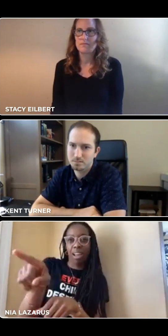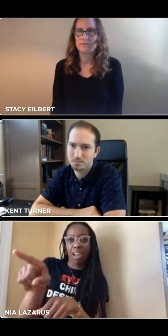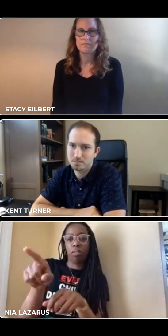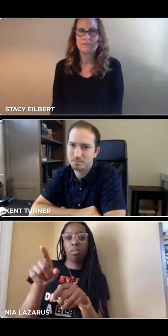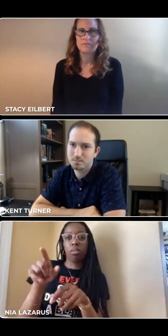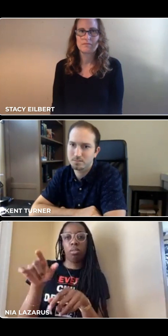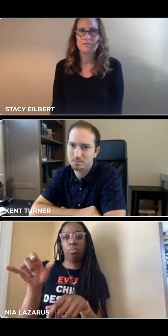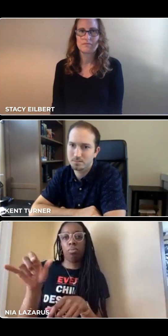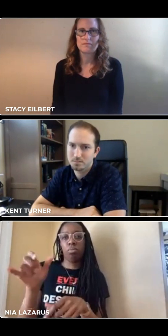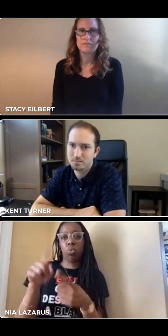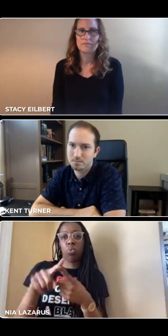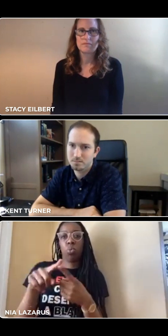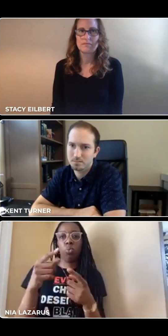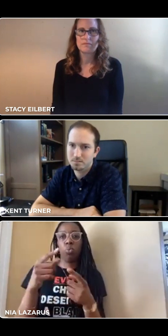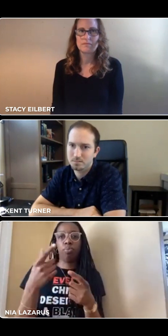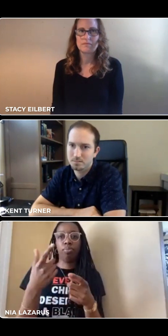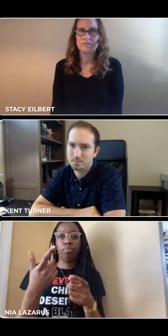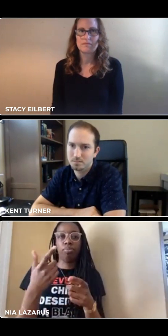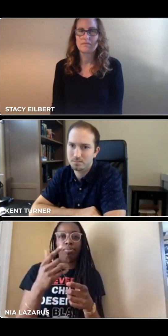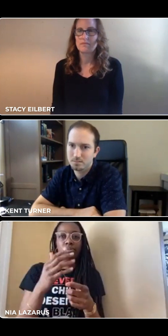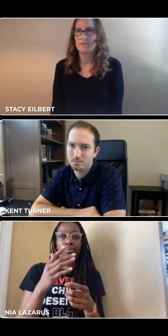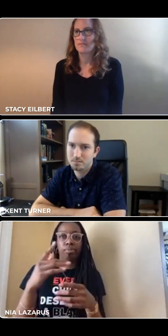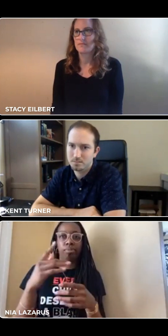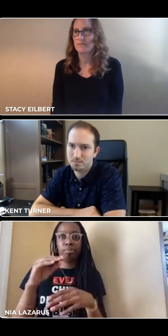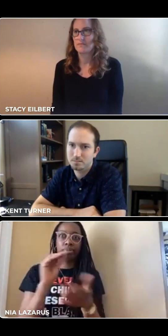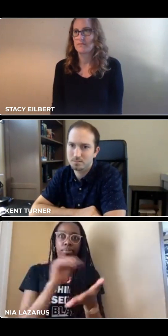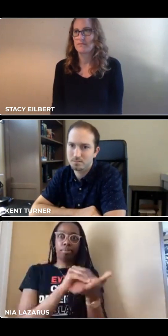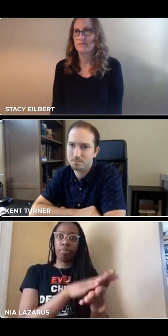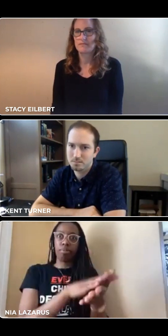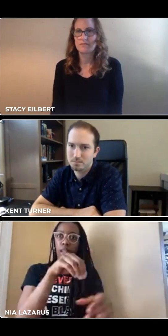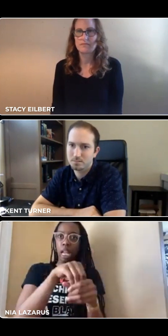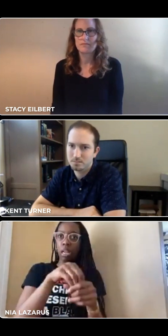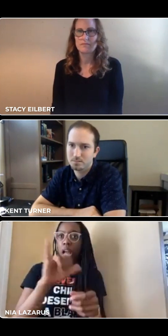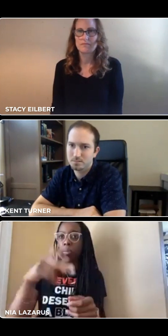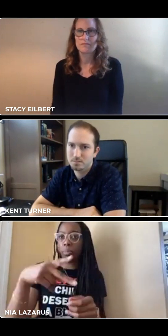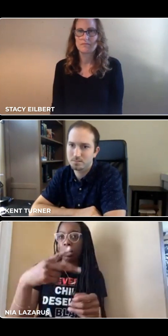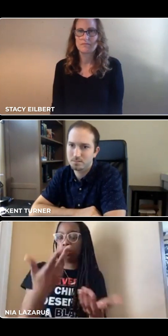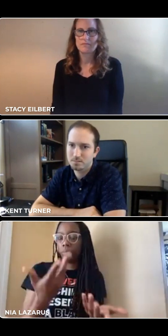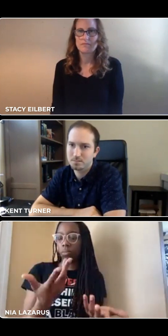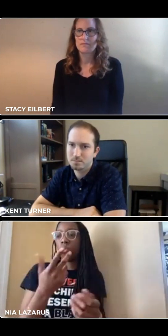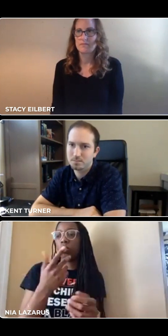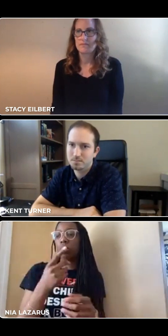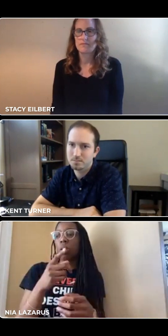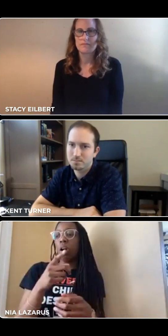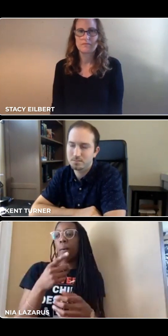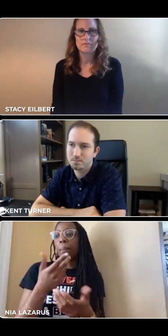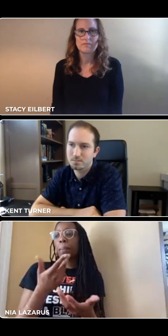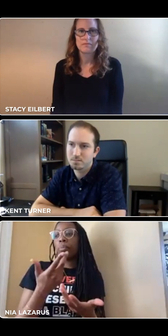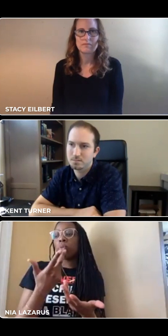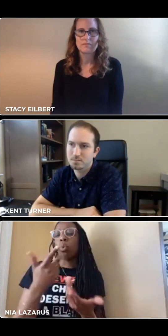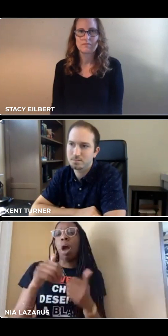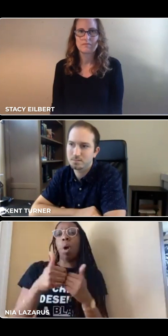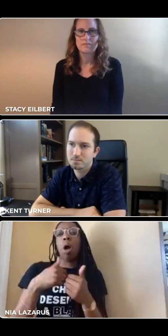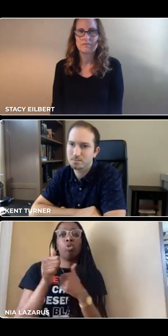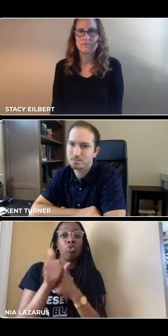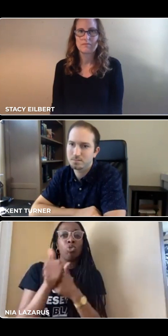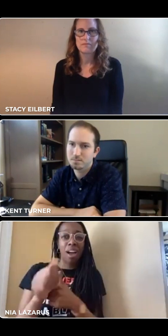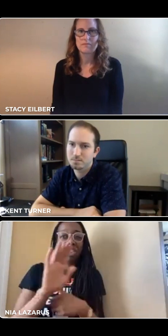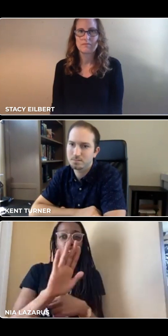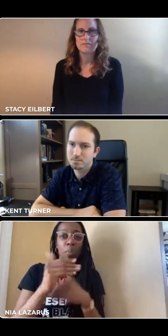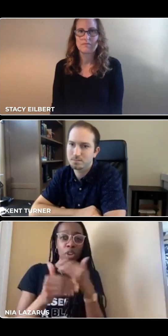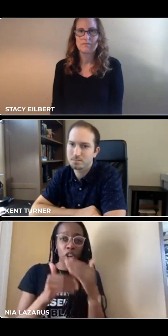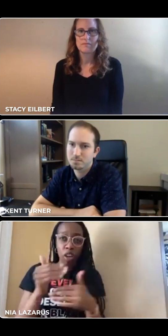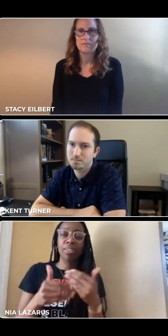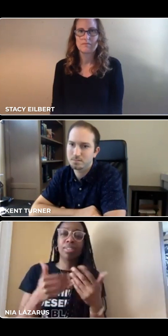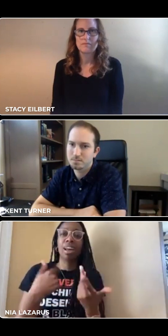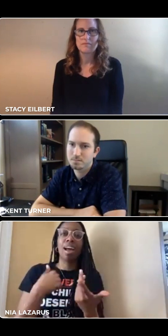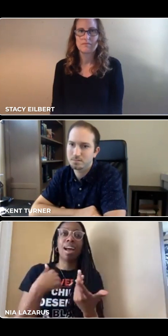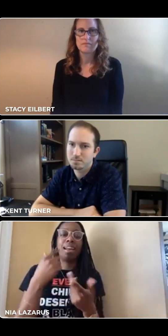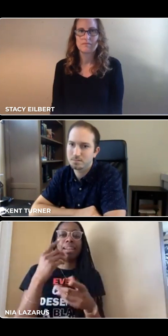it's nice for me to be able to leverage that to track their IEP with that. And so I track